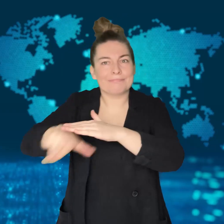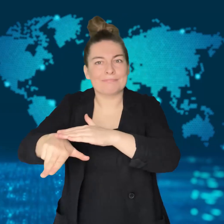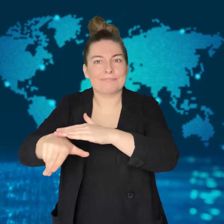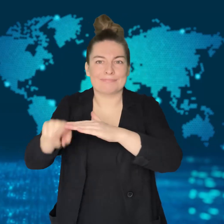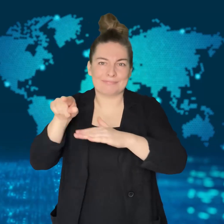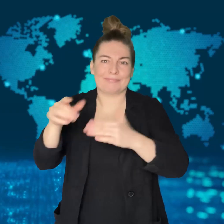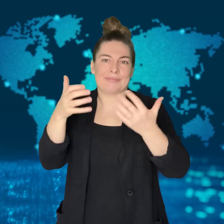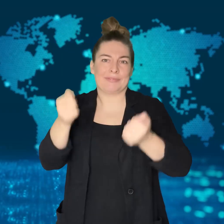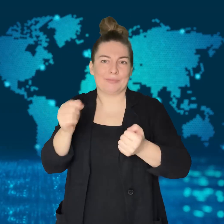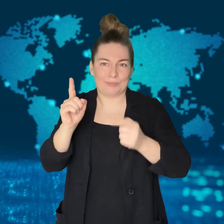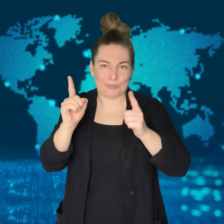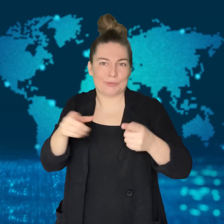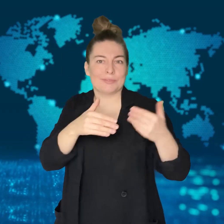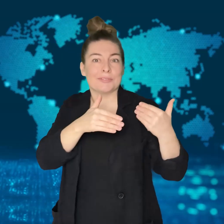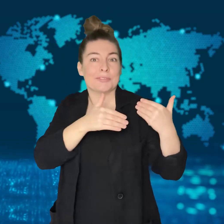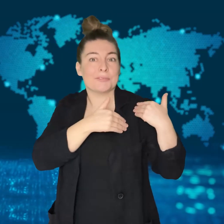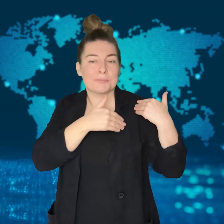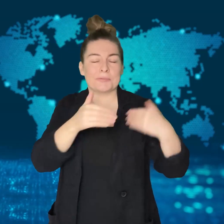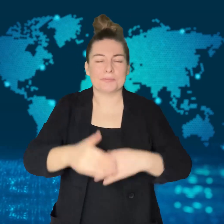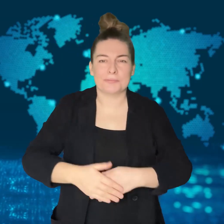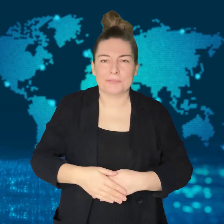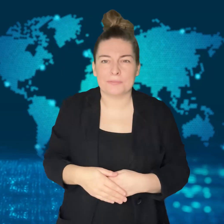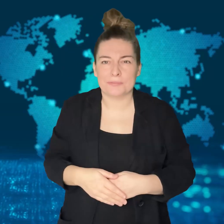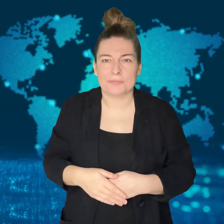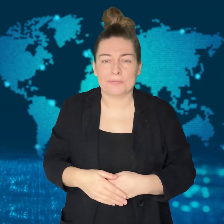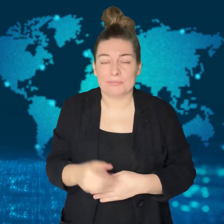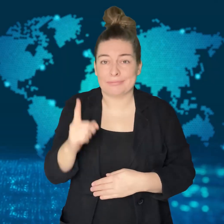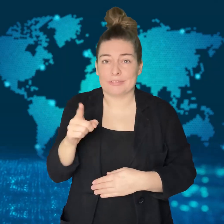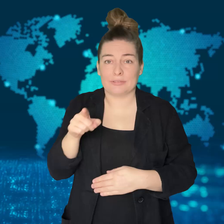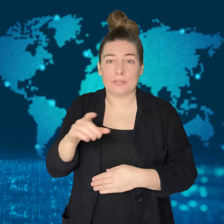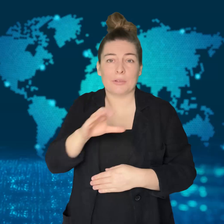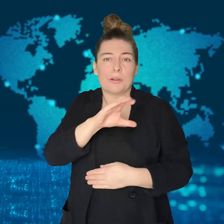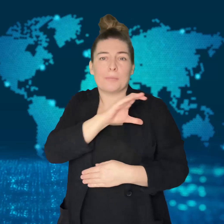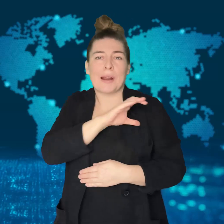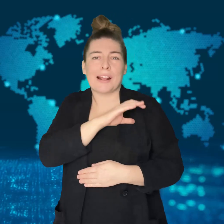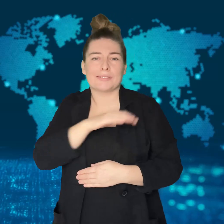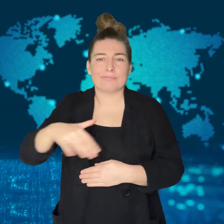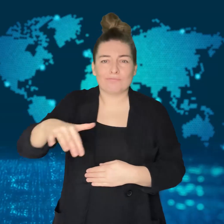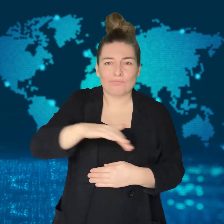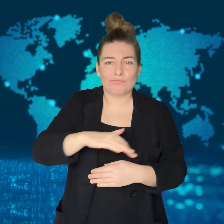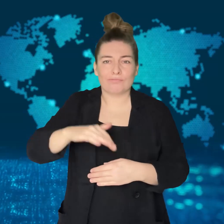There have been school shootings in which parents were charged for